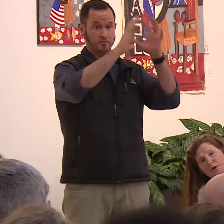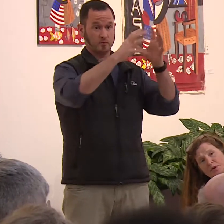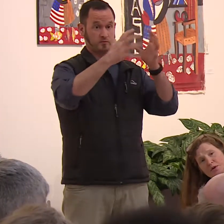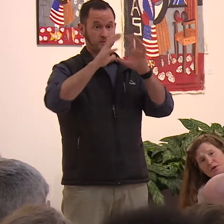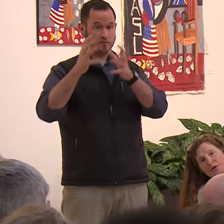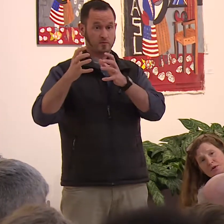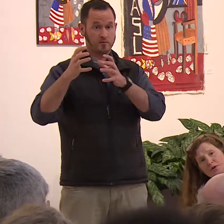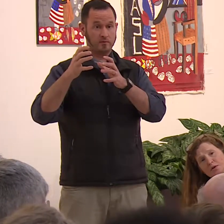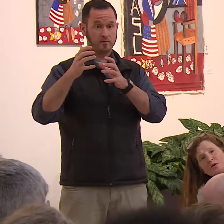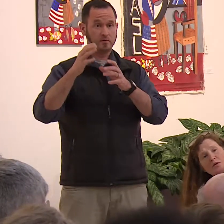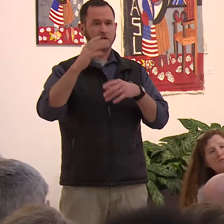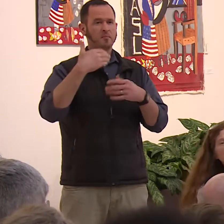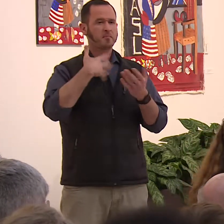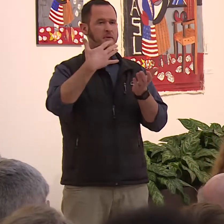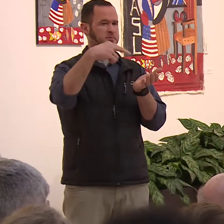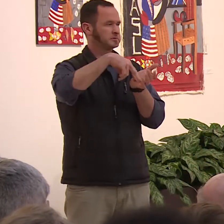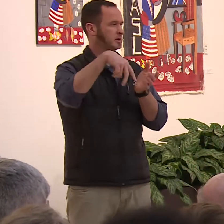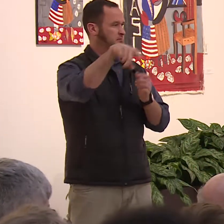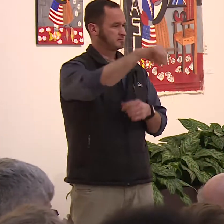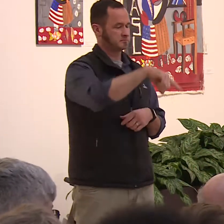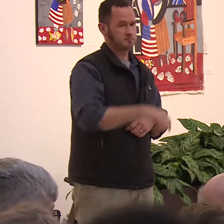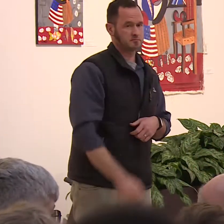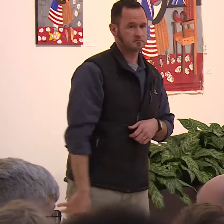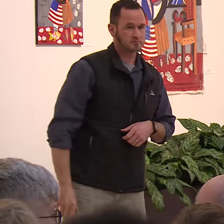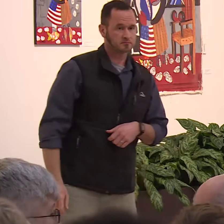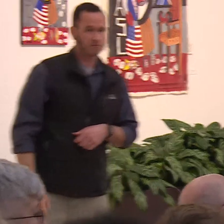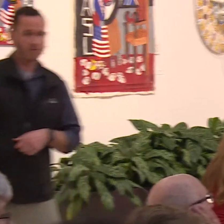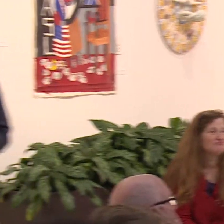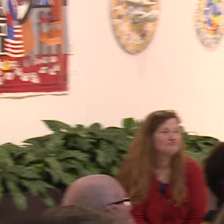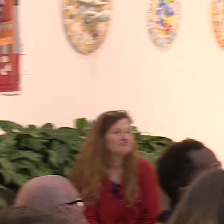So De'VIA has these various categories.